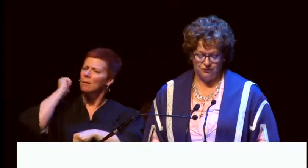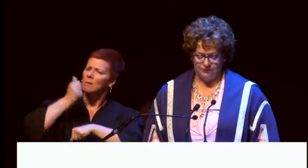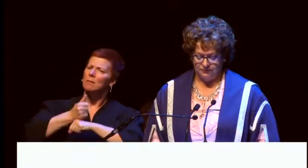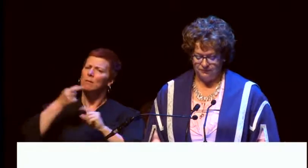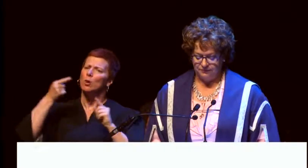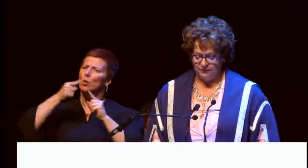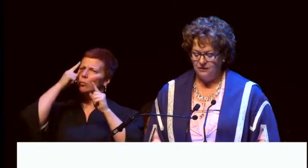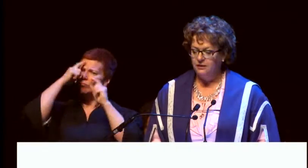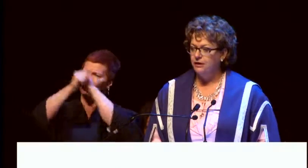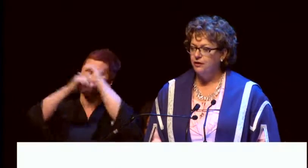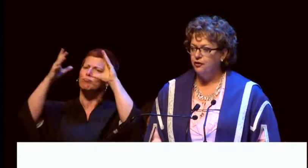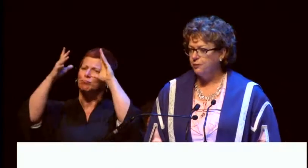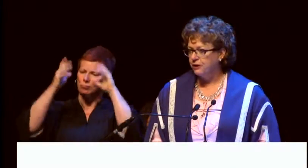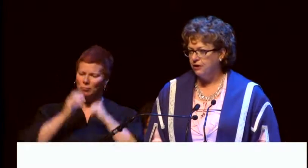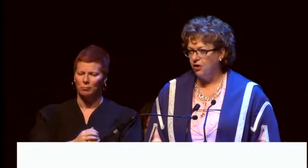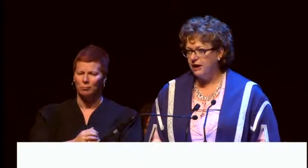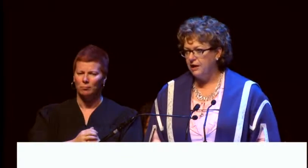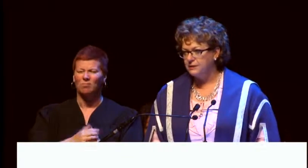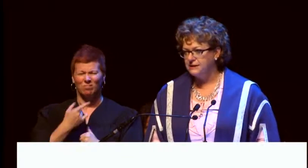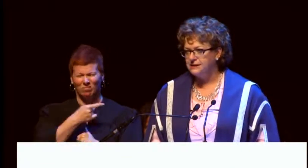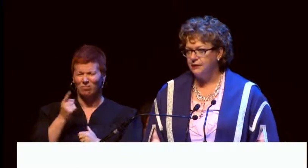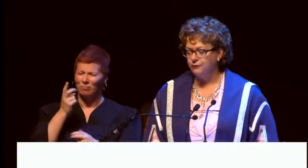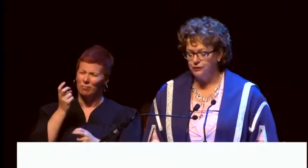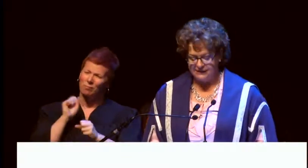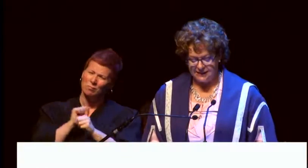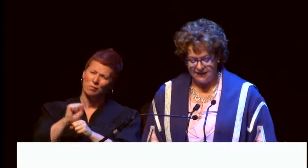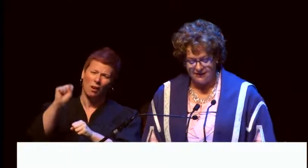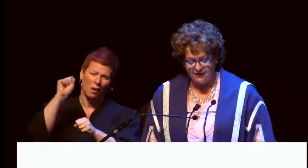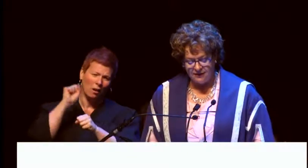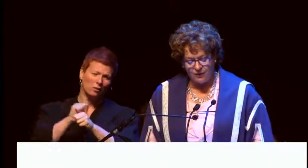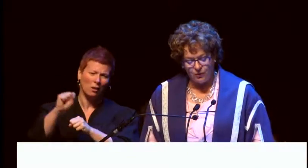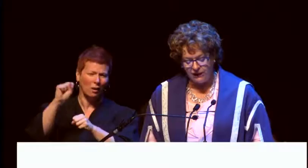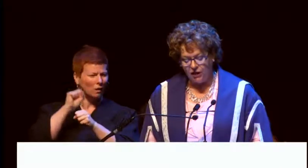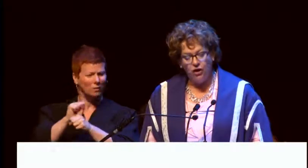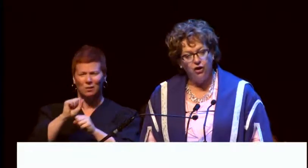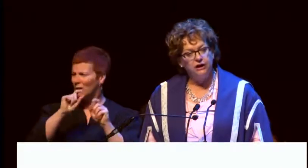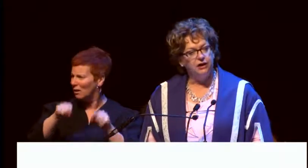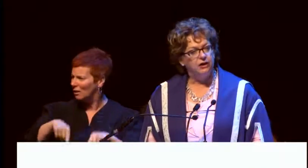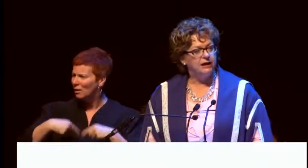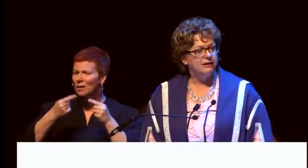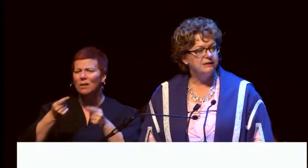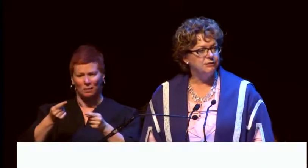YOU HAVE PUT IN LONG HOURS SINCE THAT FIRST DAY WORKING HARD IN OUR CLASSROOMS